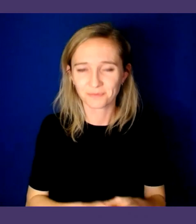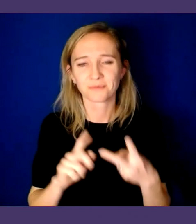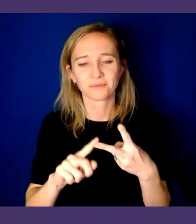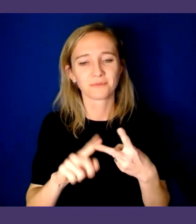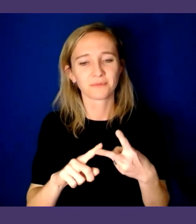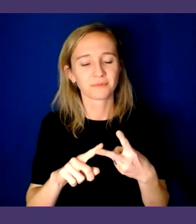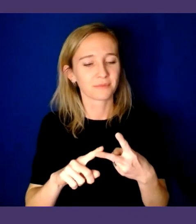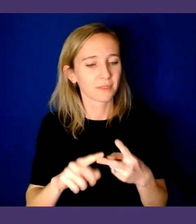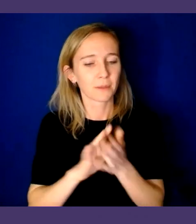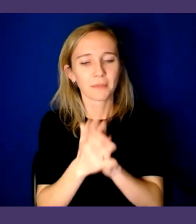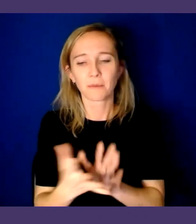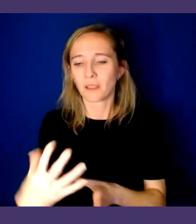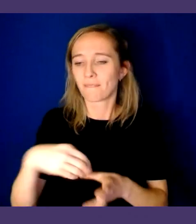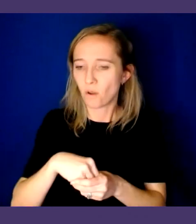that we're actively working on.